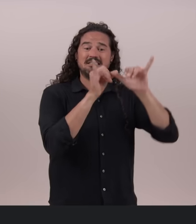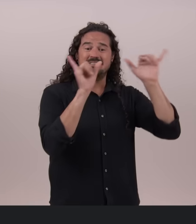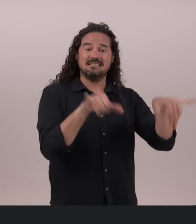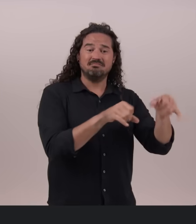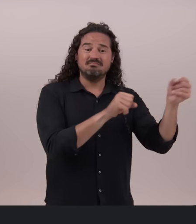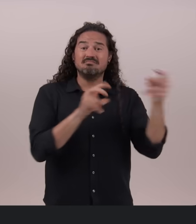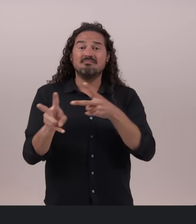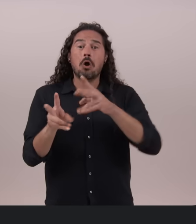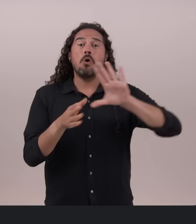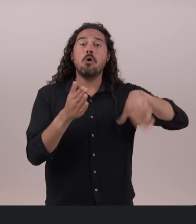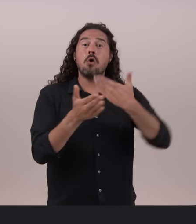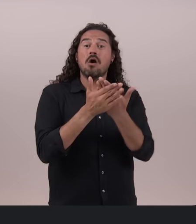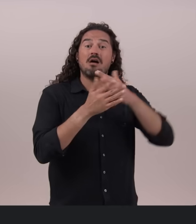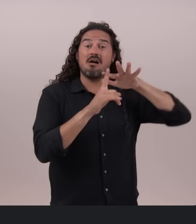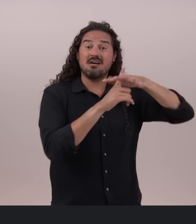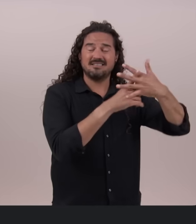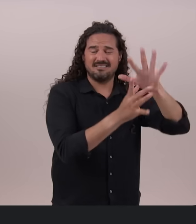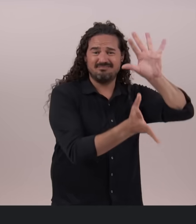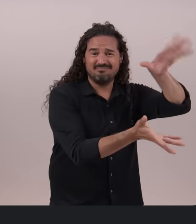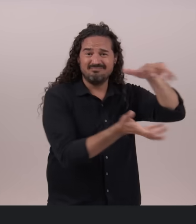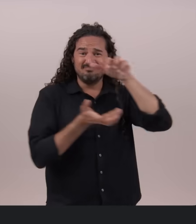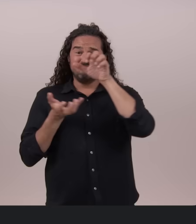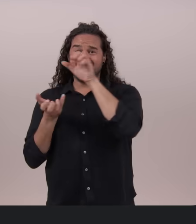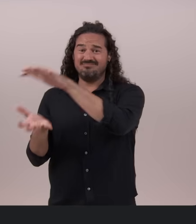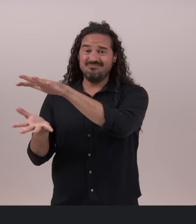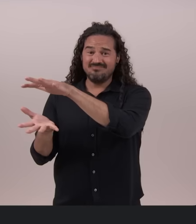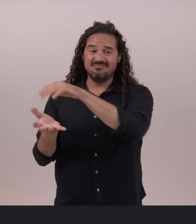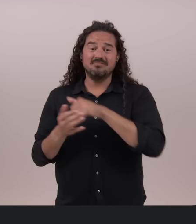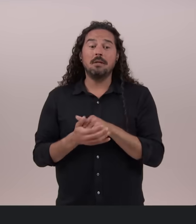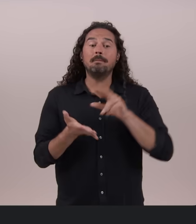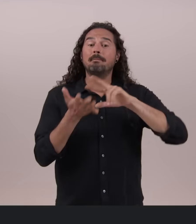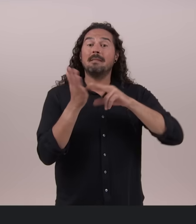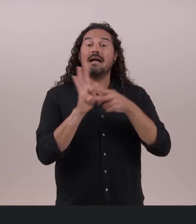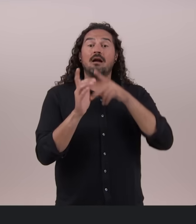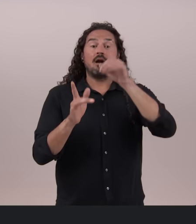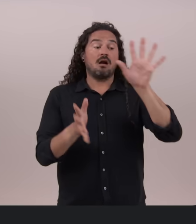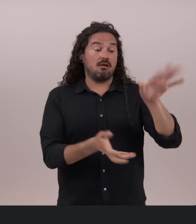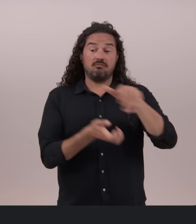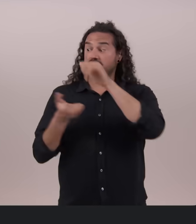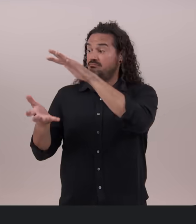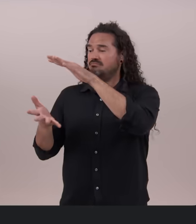of context, so you can pick up exactly where you left off in AI Studio.